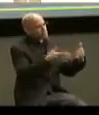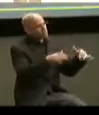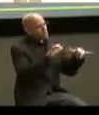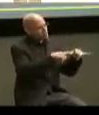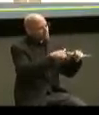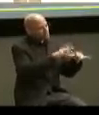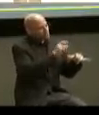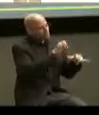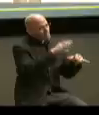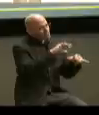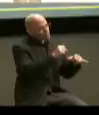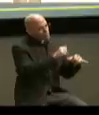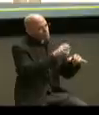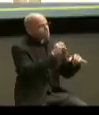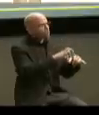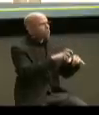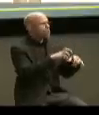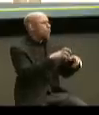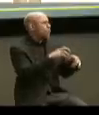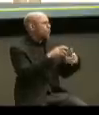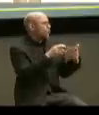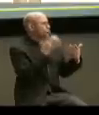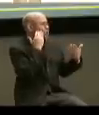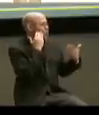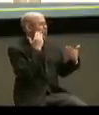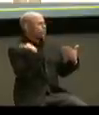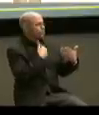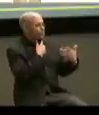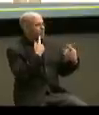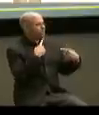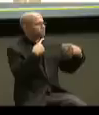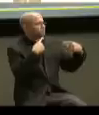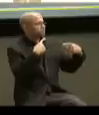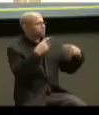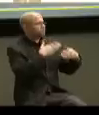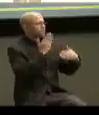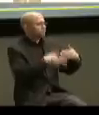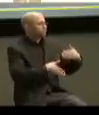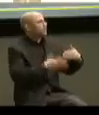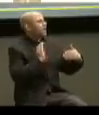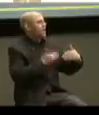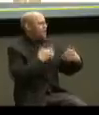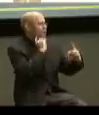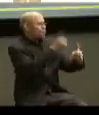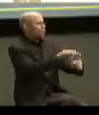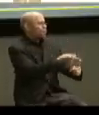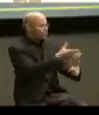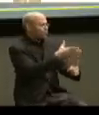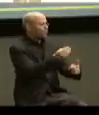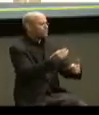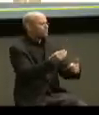WHAT ARE SOME WAYS WE CAN APPLY METRICS IN OUR SUPPLY CHAIN TO KNOW IF WE CAN ACCOMPLISHING OUR GOAL.